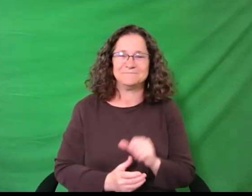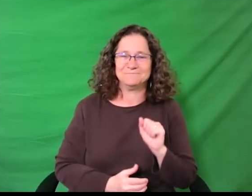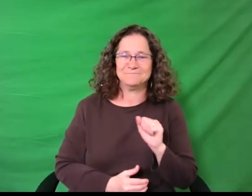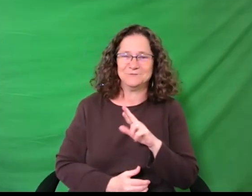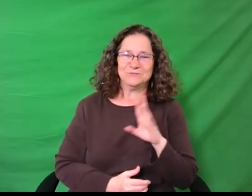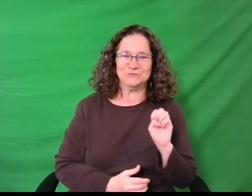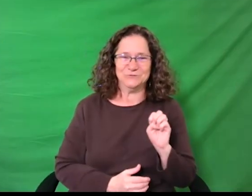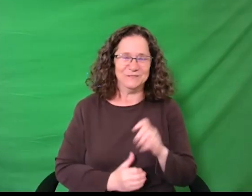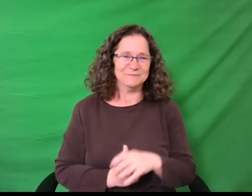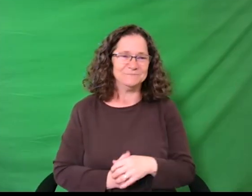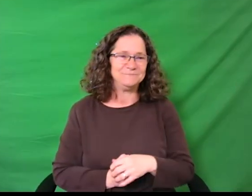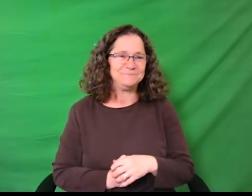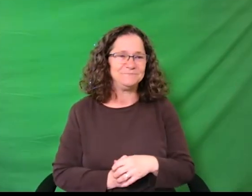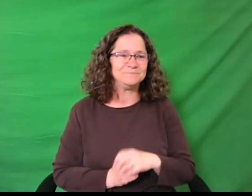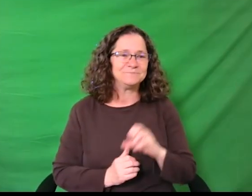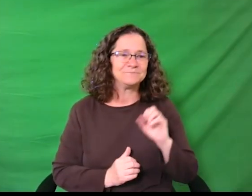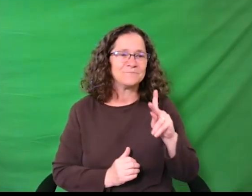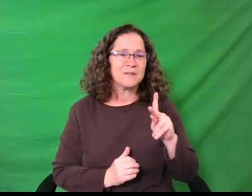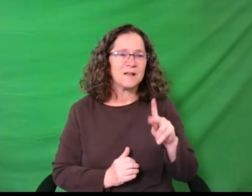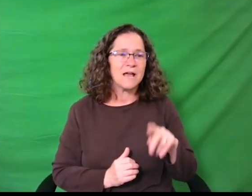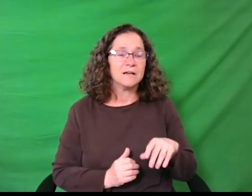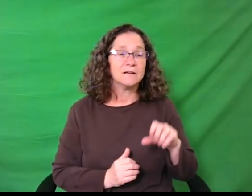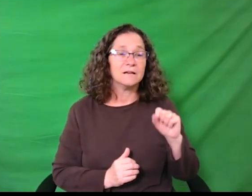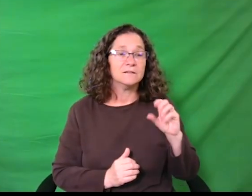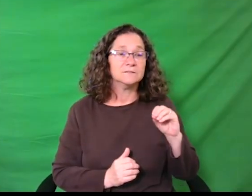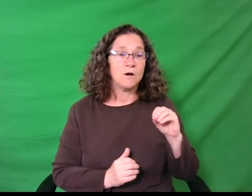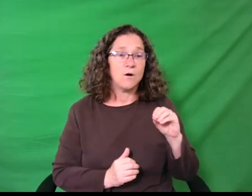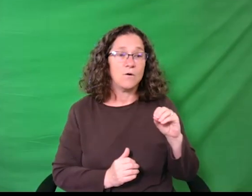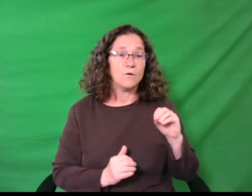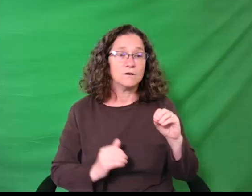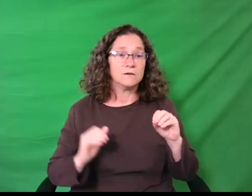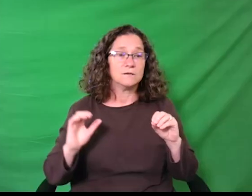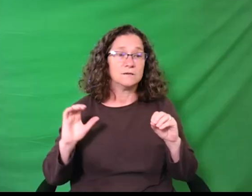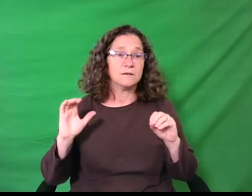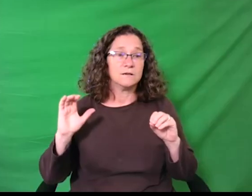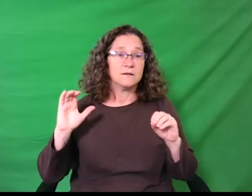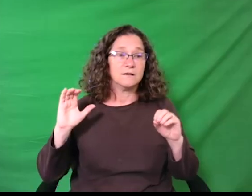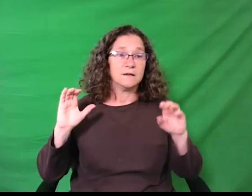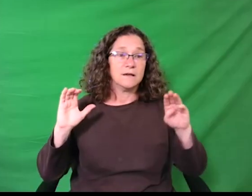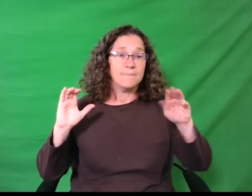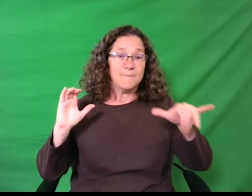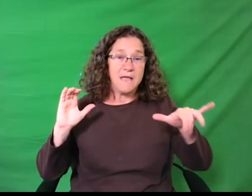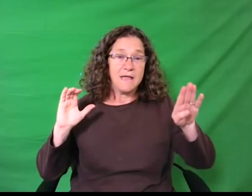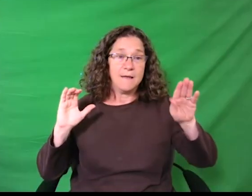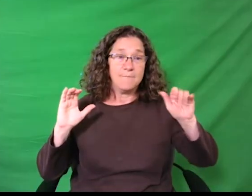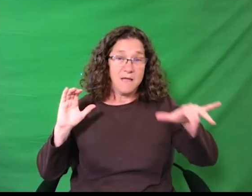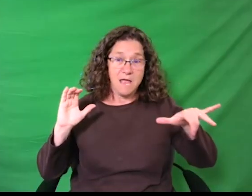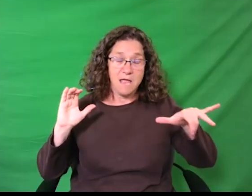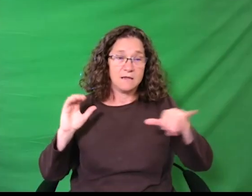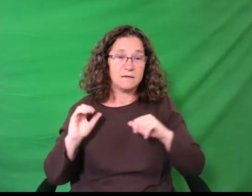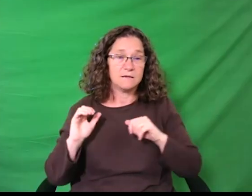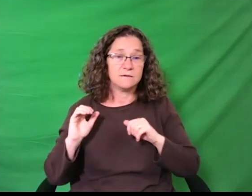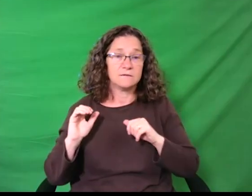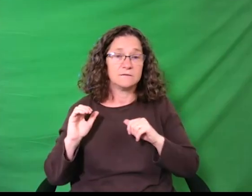Sure. OK. So may and bay. May.